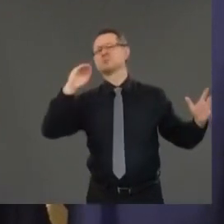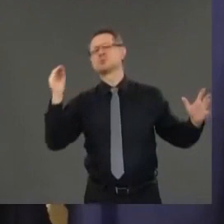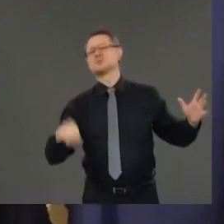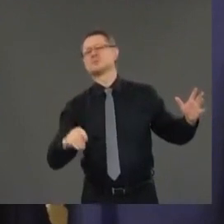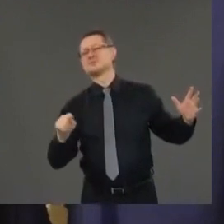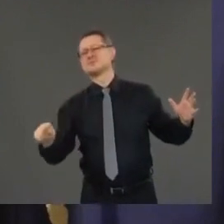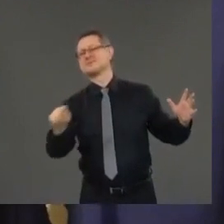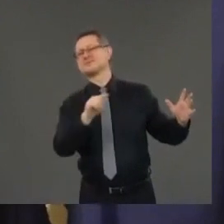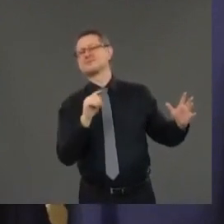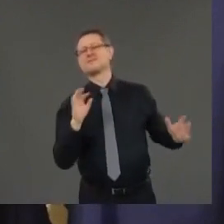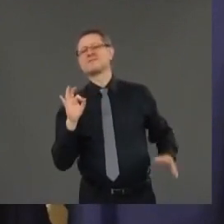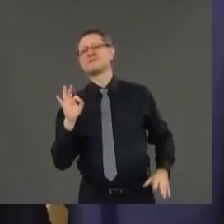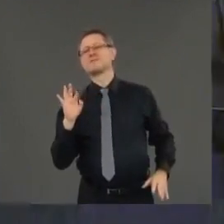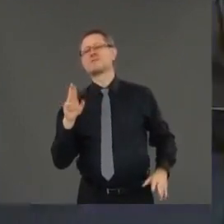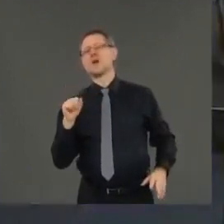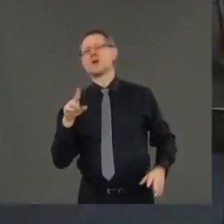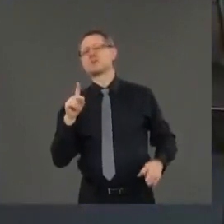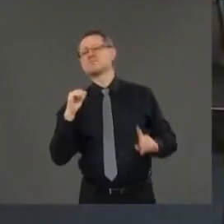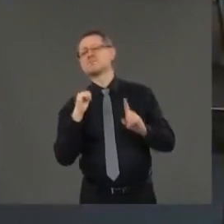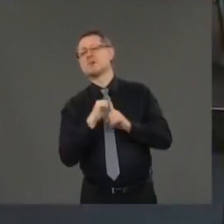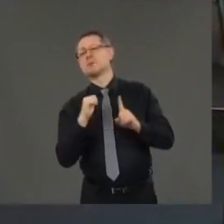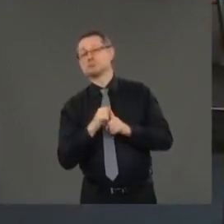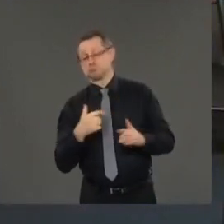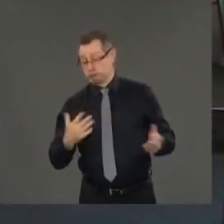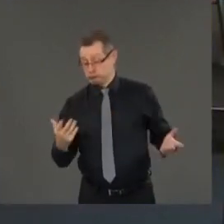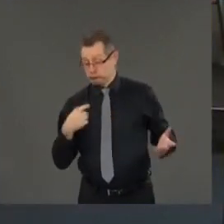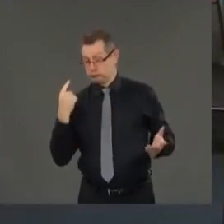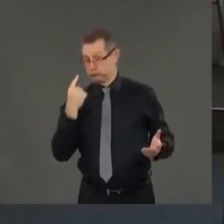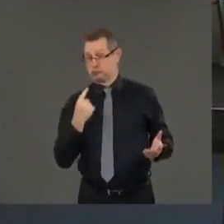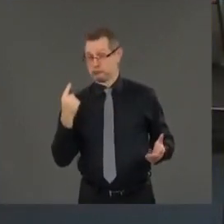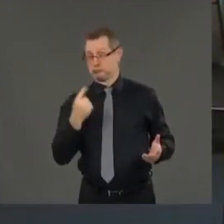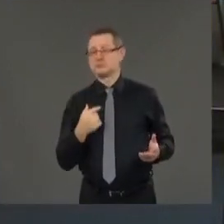OUT, OR, BY THE WAY, OUT OF 3